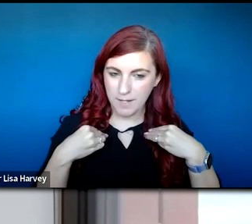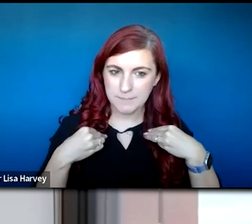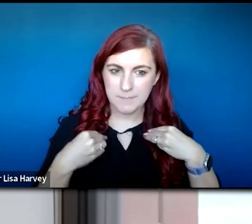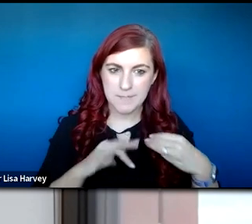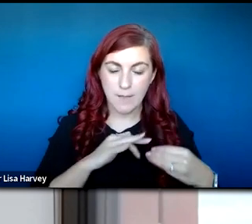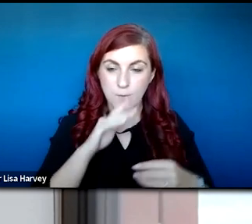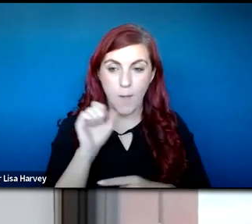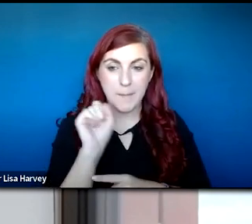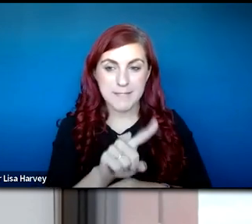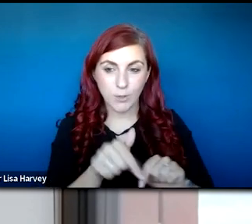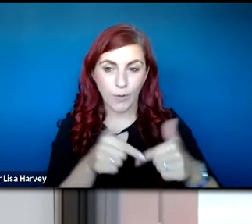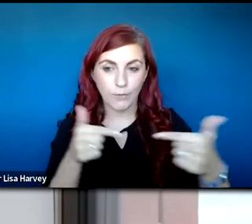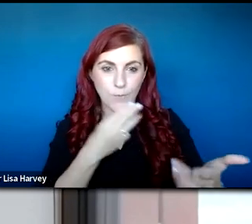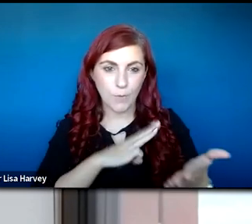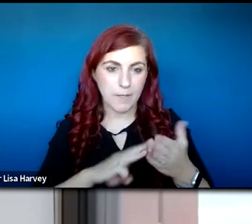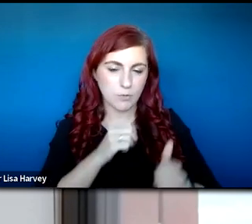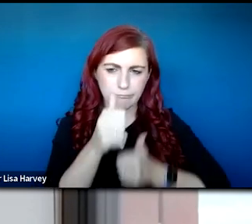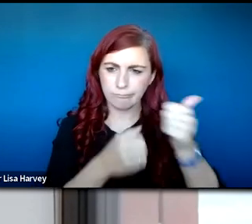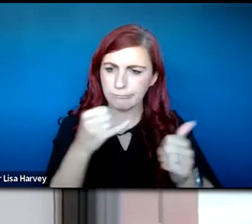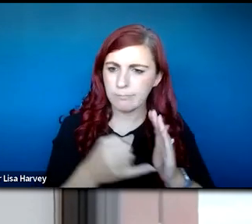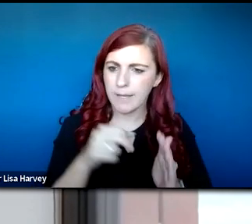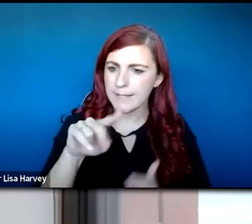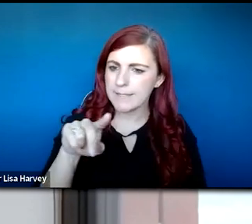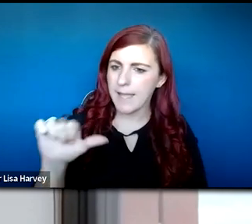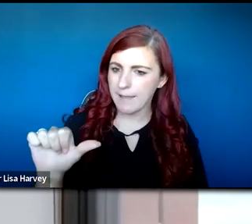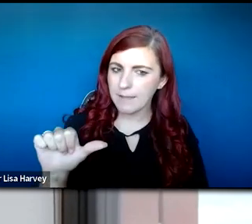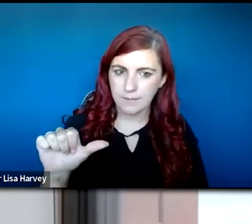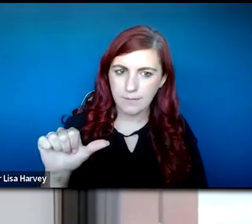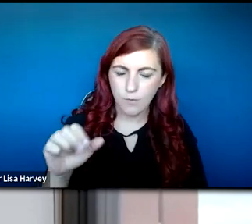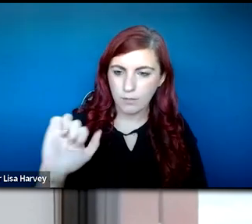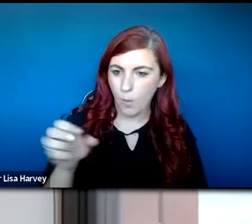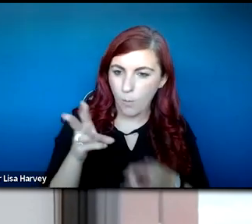virtual message to congratulate the NDA on their work and to commend the report.